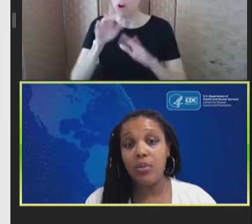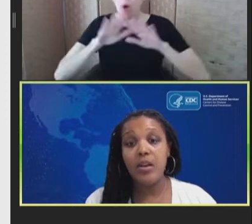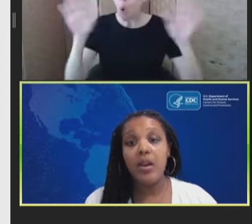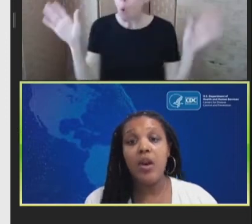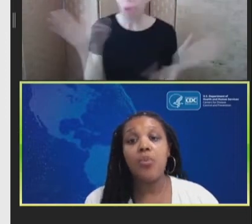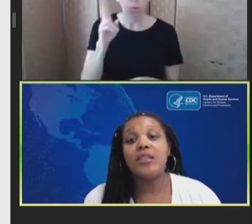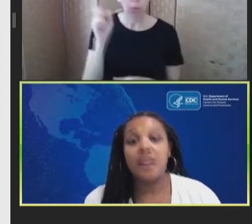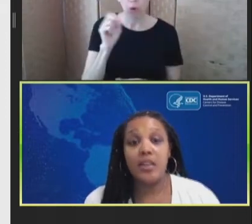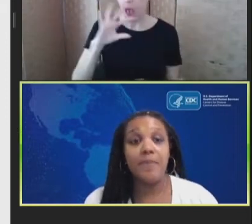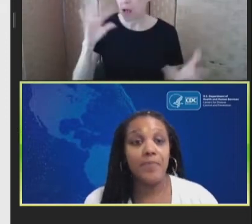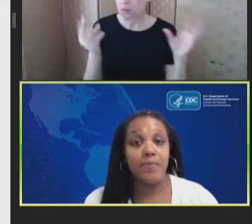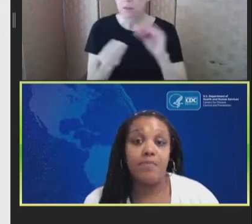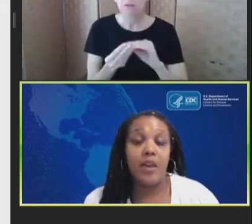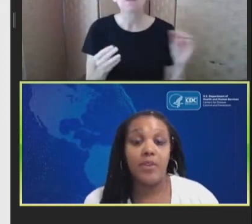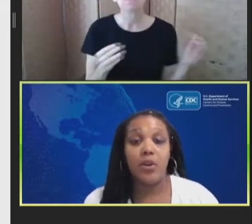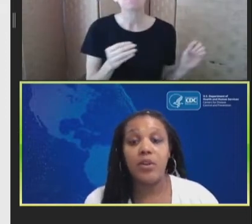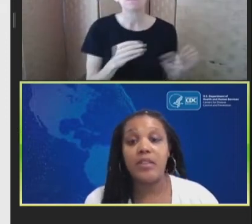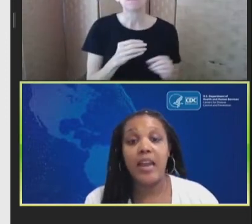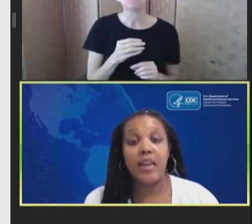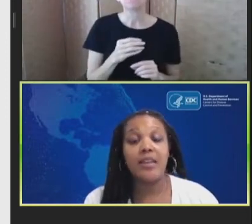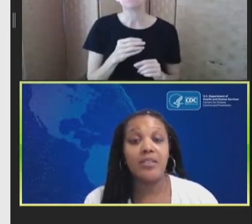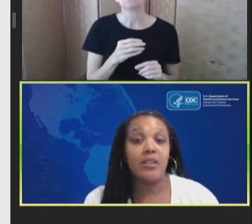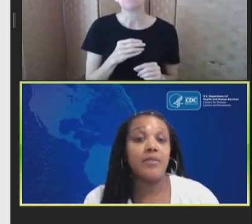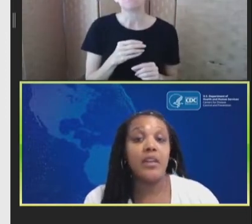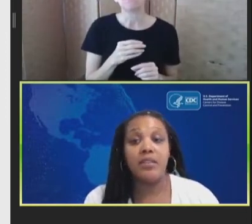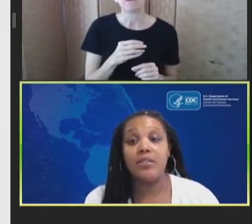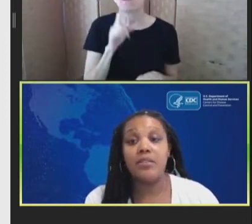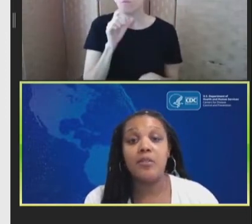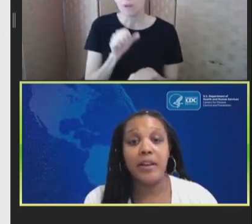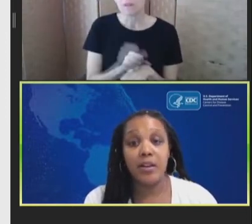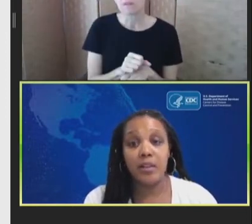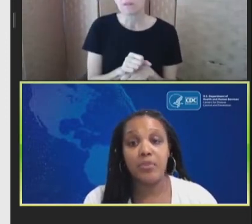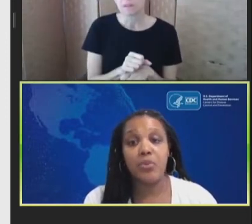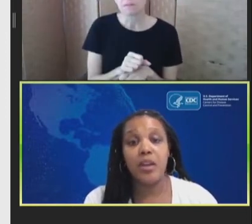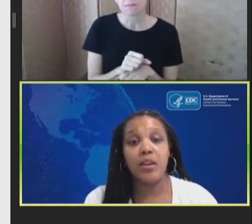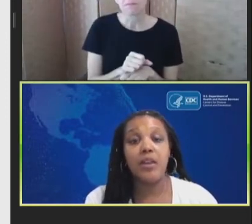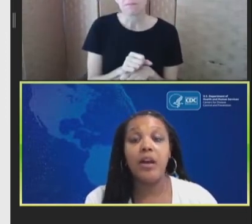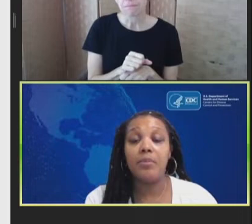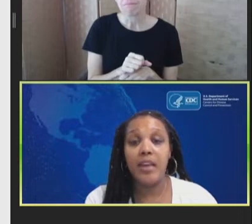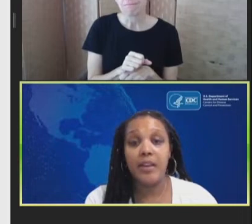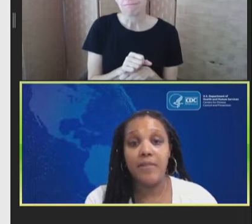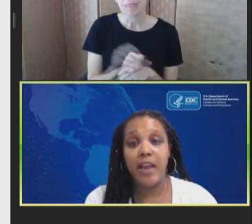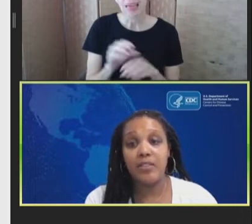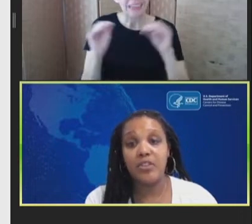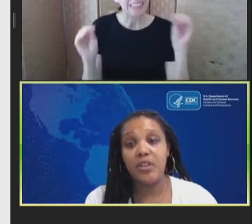whole, we see that there was a significant disparity between the uptake of vaccination